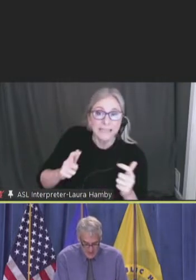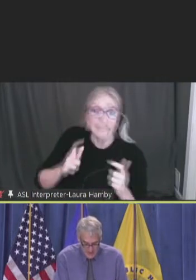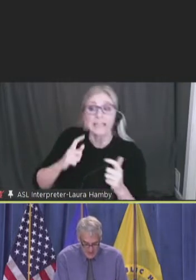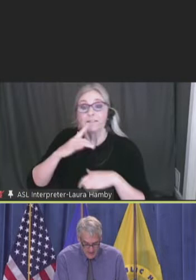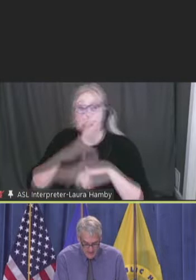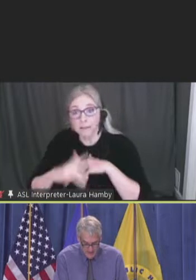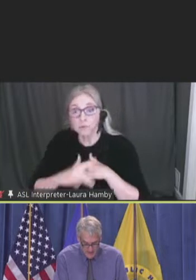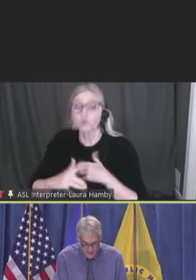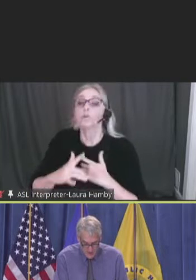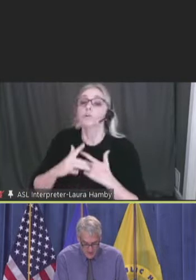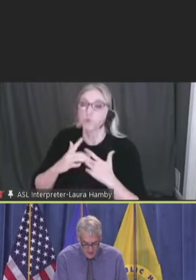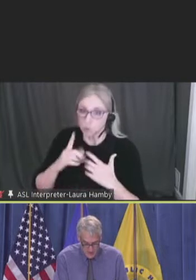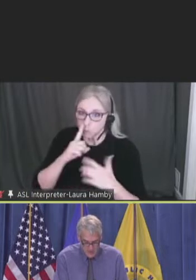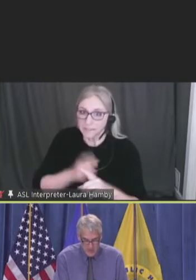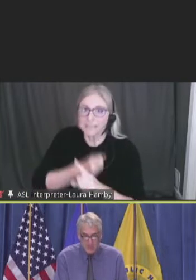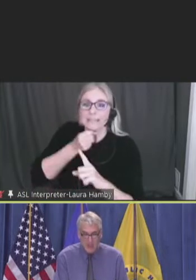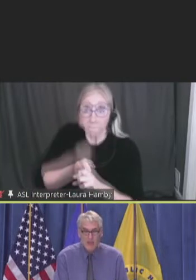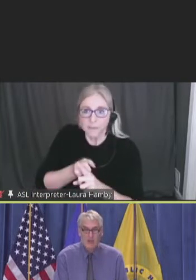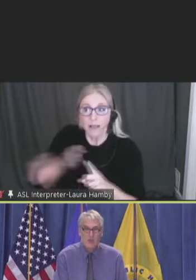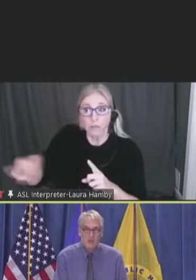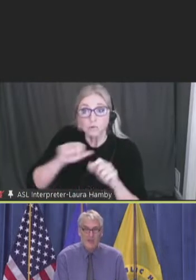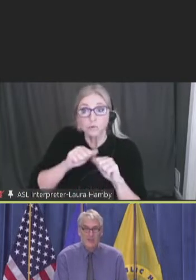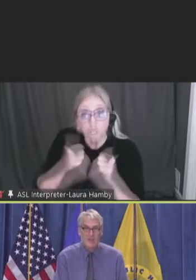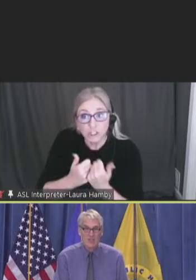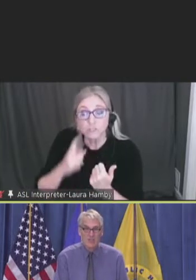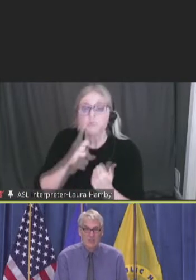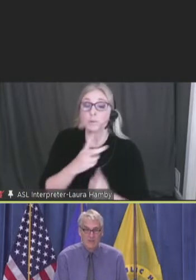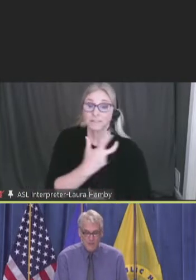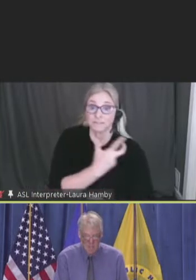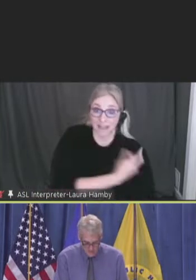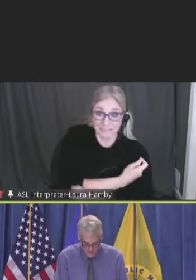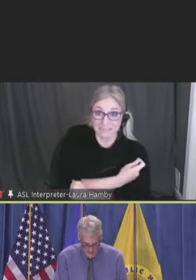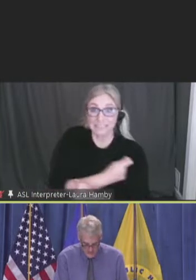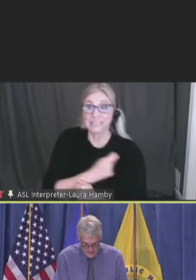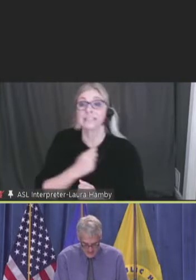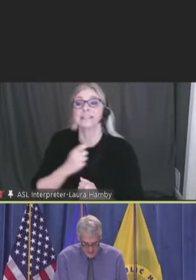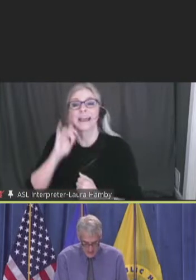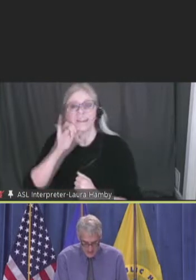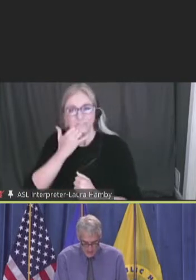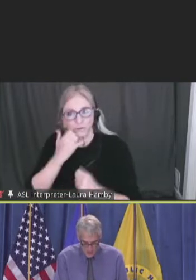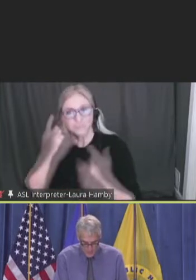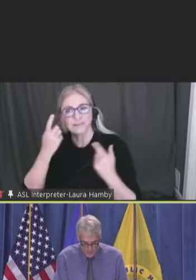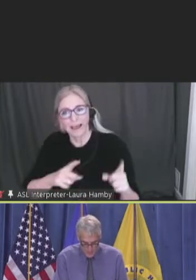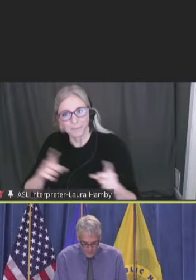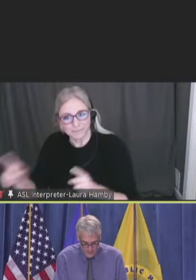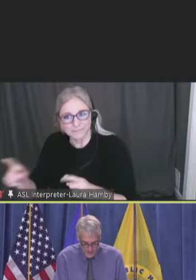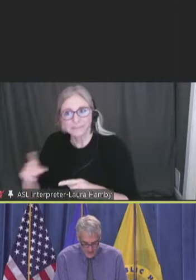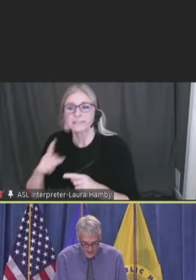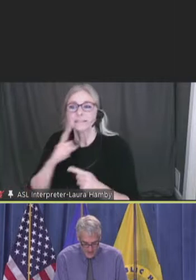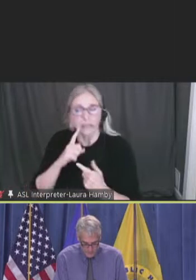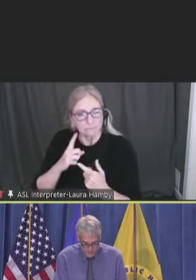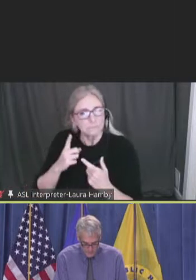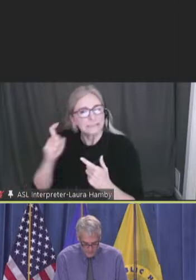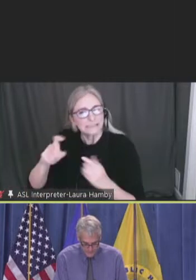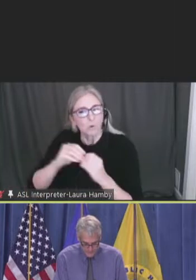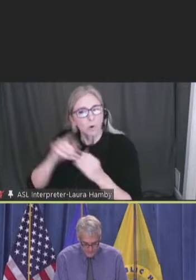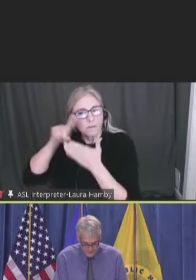significant associations between vaccinations and adverse events that warrant further investigation.